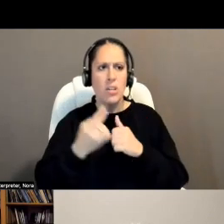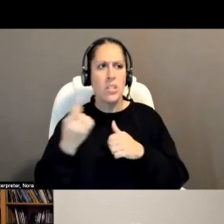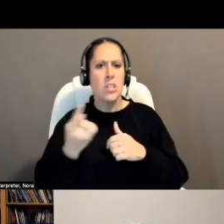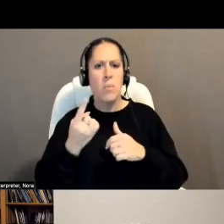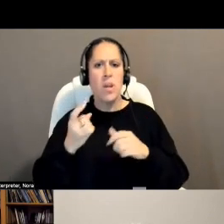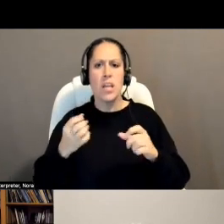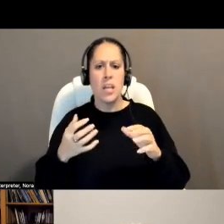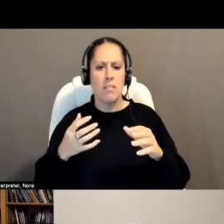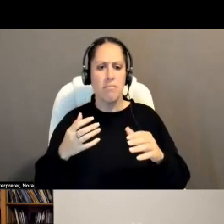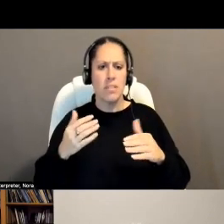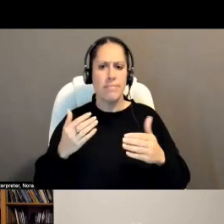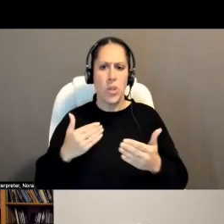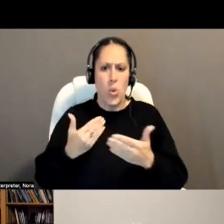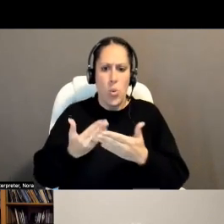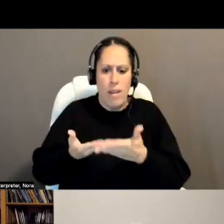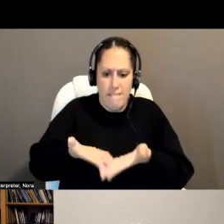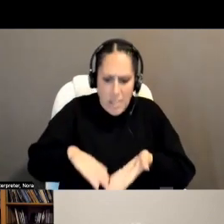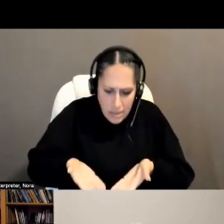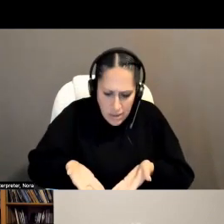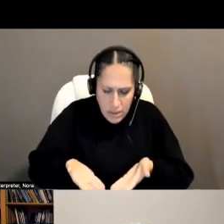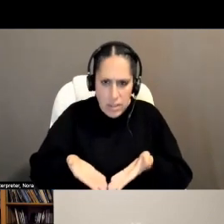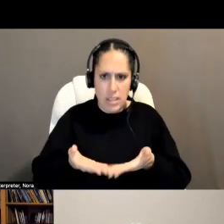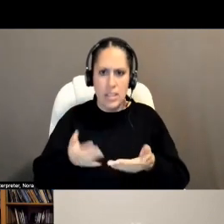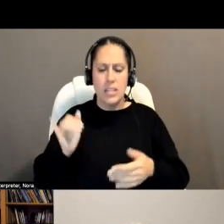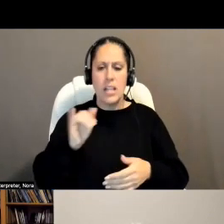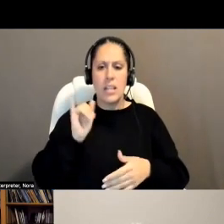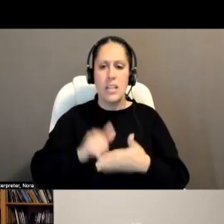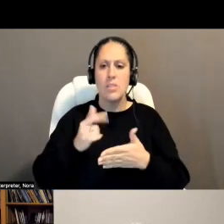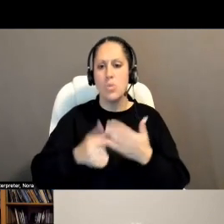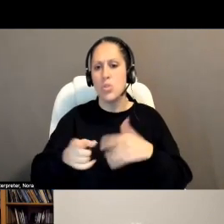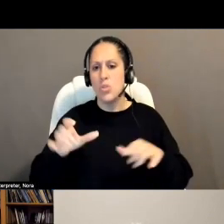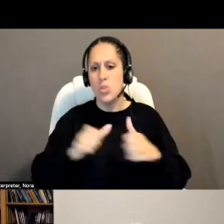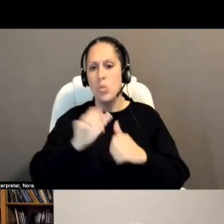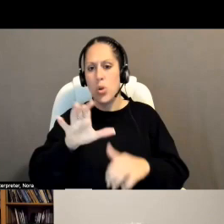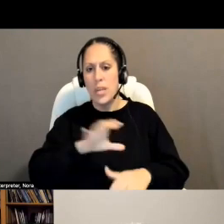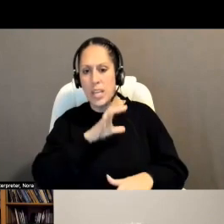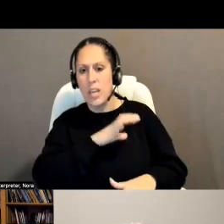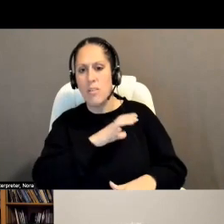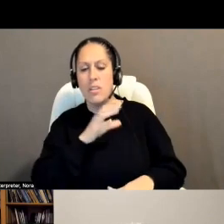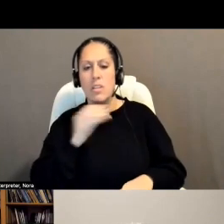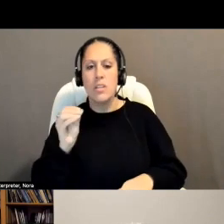they are. And it sounds like that's what you do with your characters and your puppets--